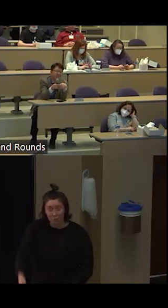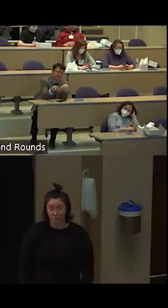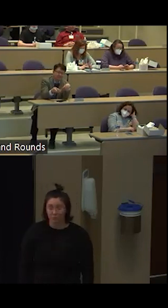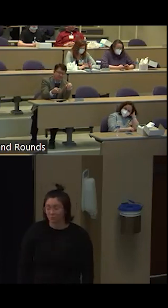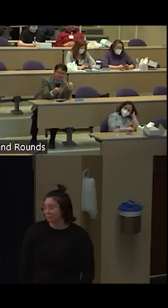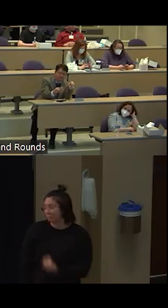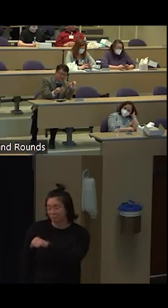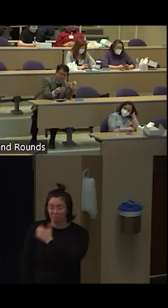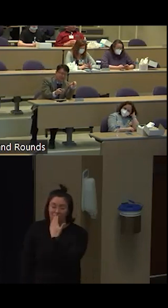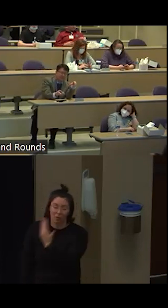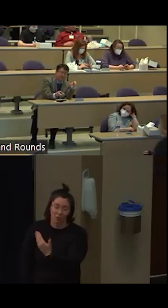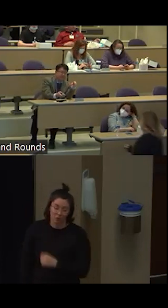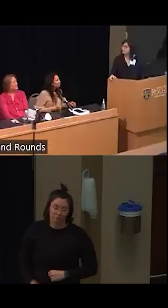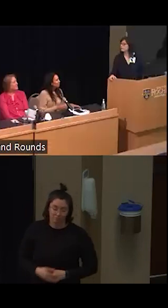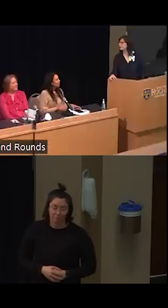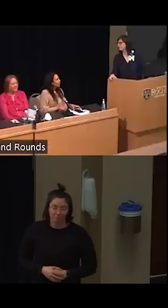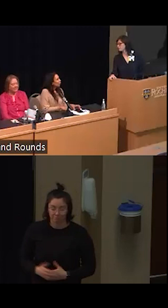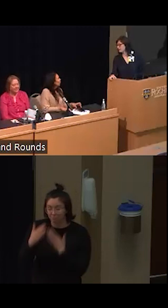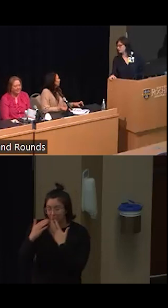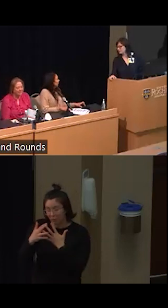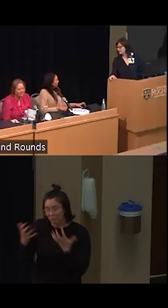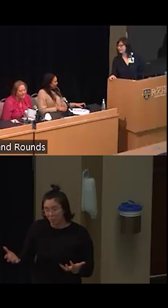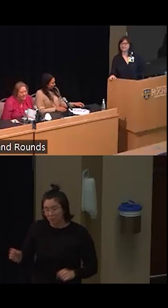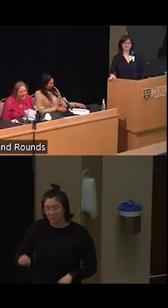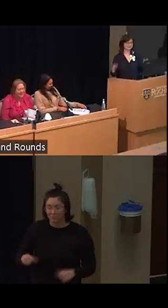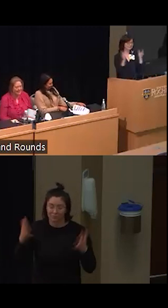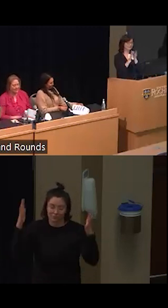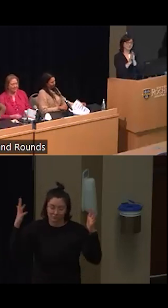great thank you thank you very much thank you thanks